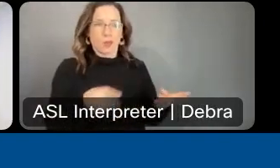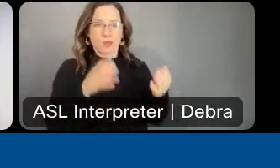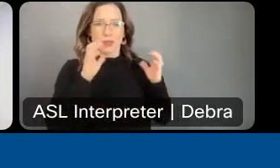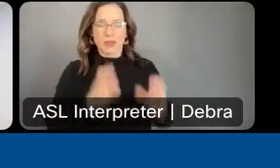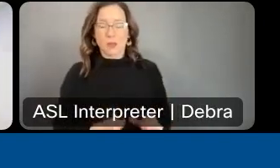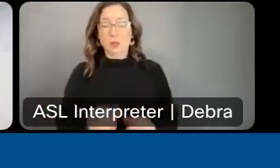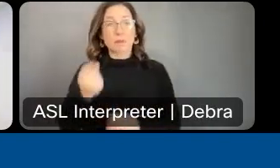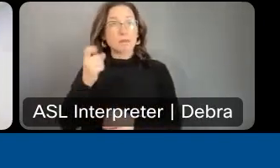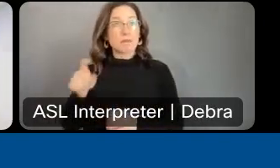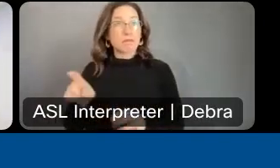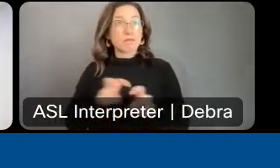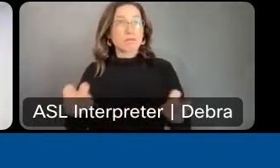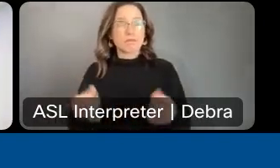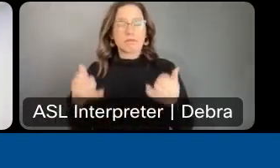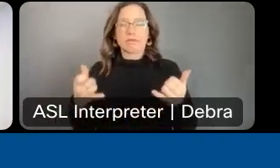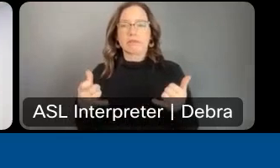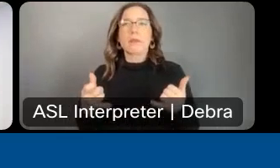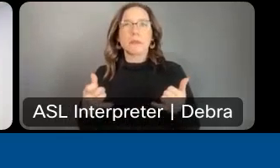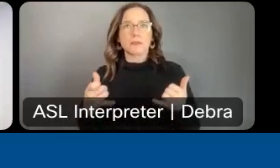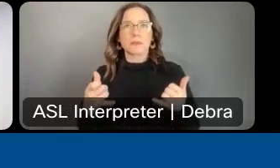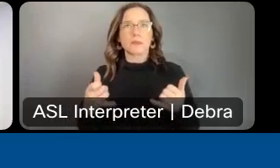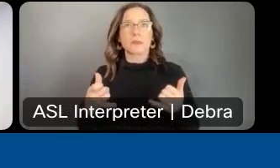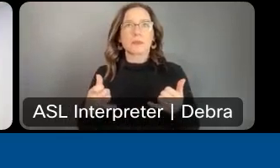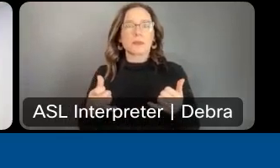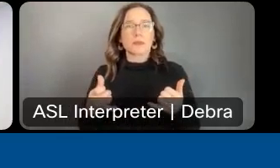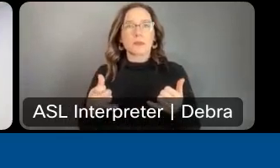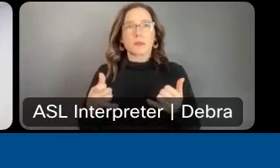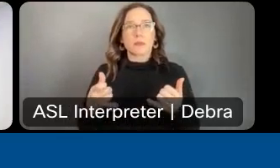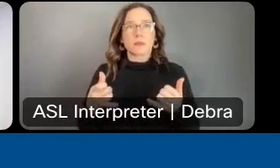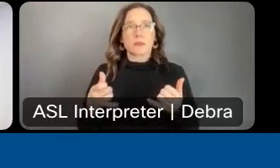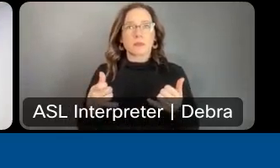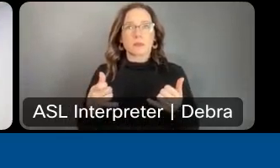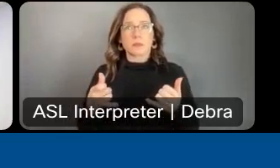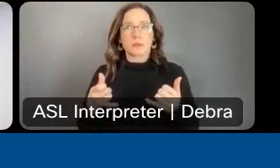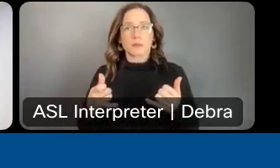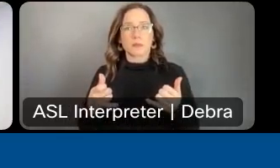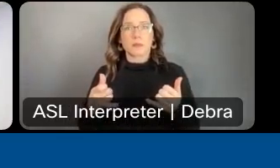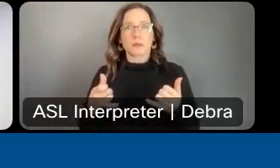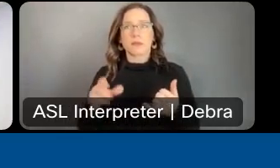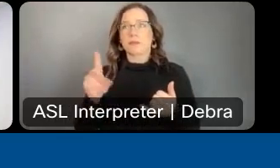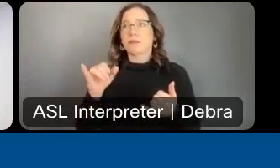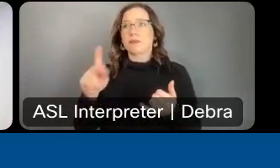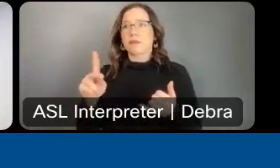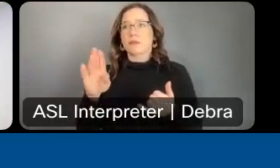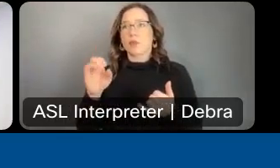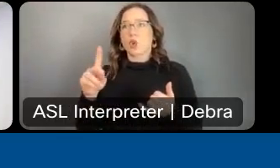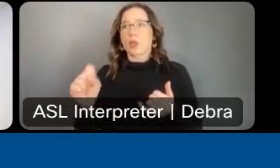Our panelists today who are joining me are first of all, Dick Brooks who is a Co-Founder and Lead